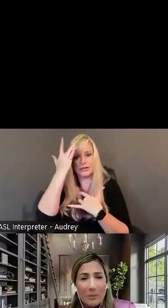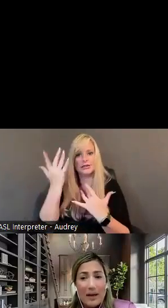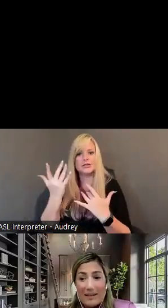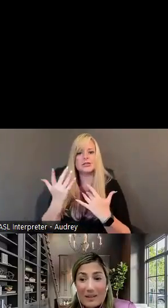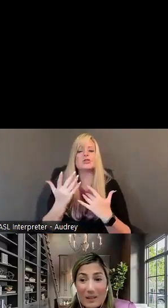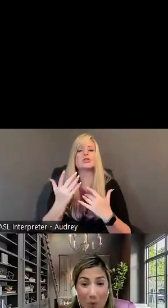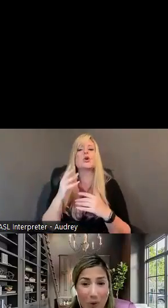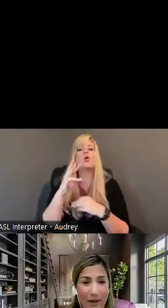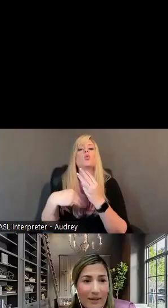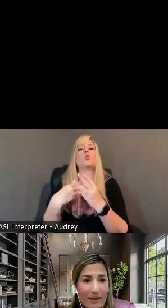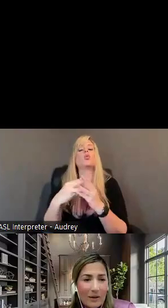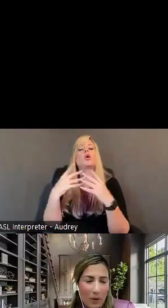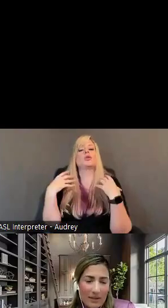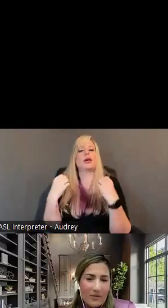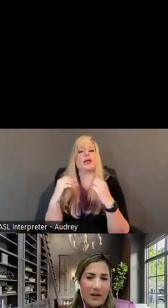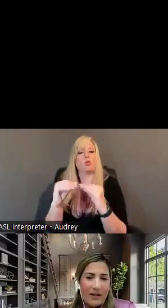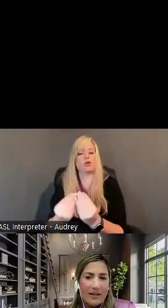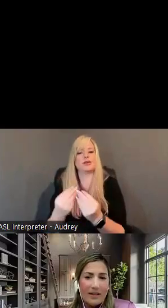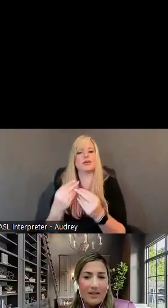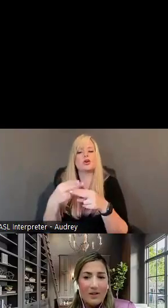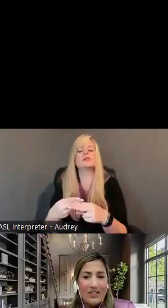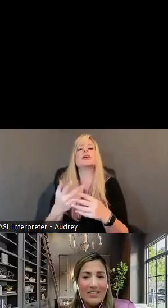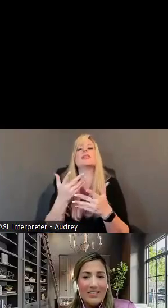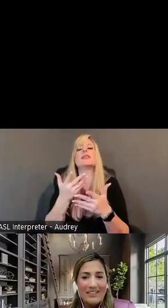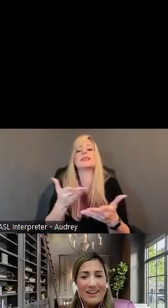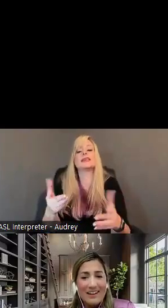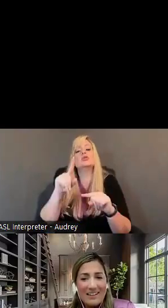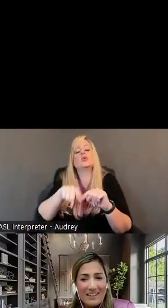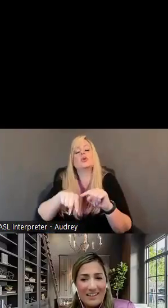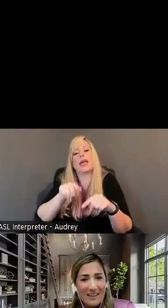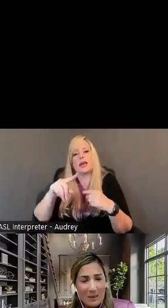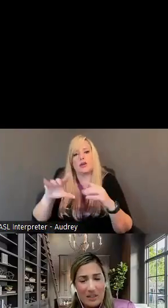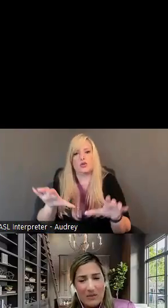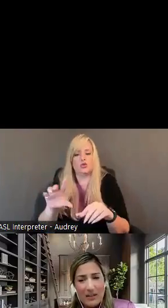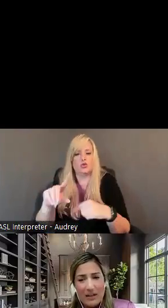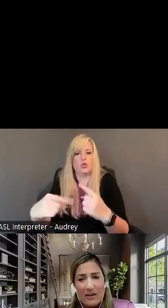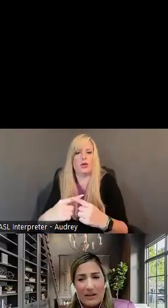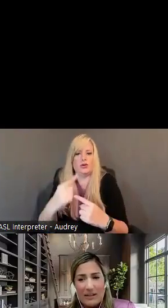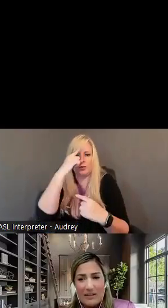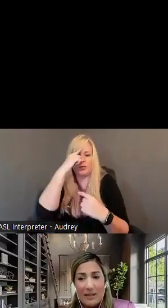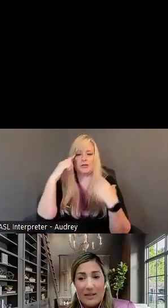By exploring quantifying, understanding and highlighting these specific areas,